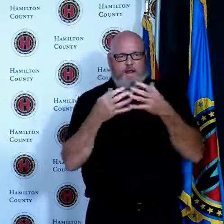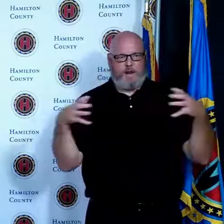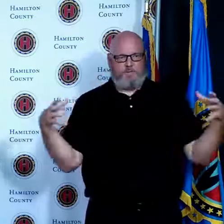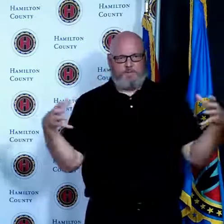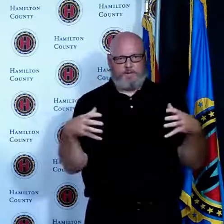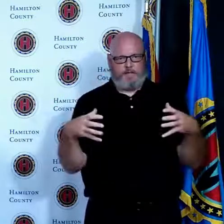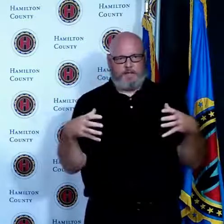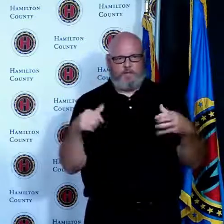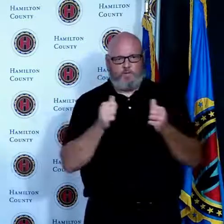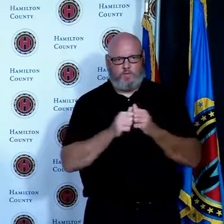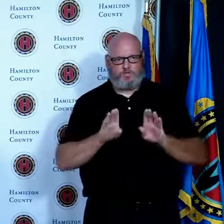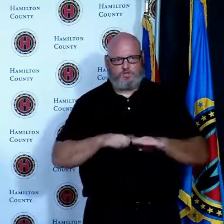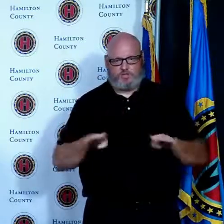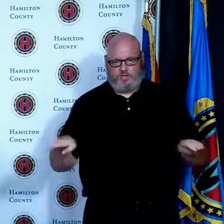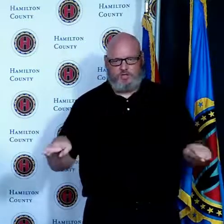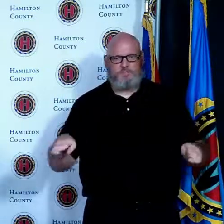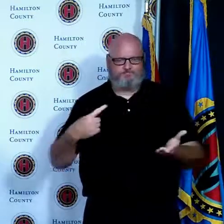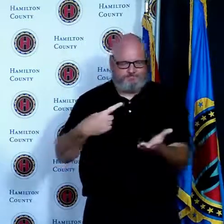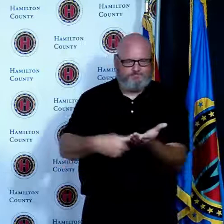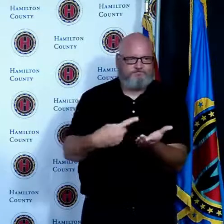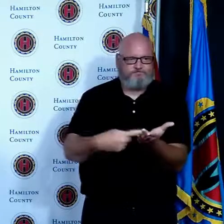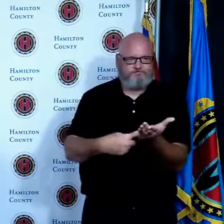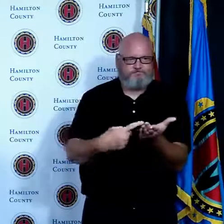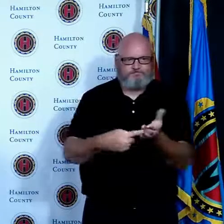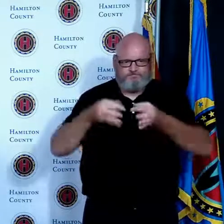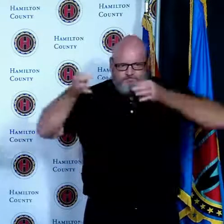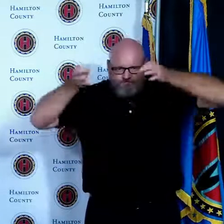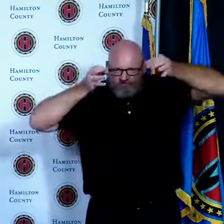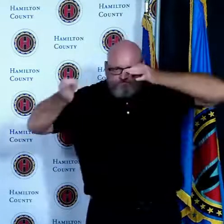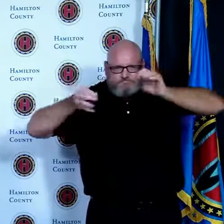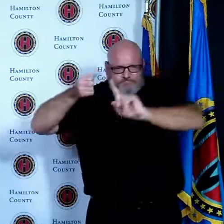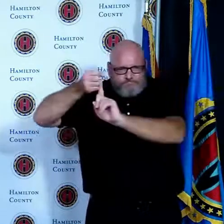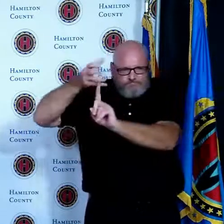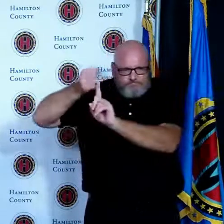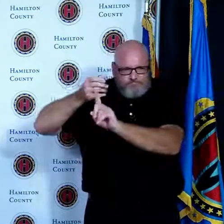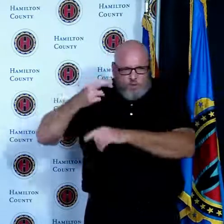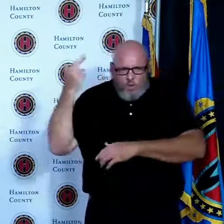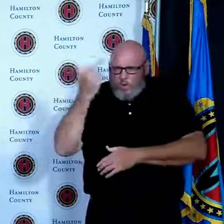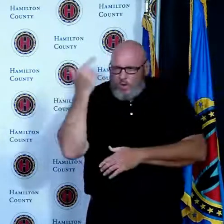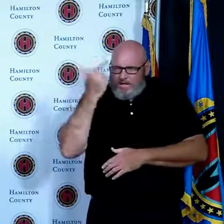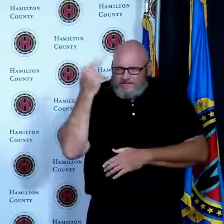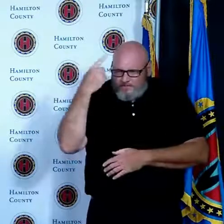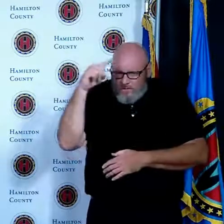I think it's important that parents talk to their children make sure that the parents are expressing their support for the masking